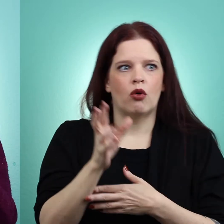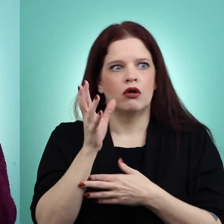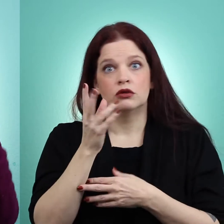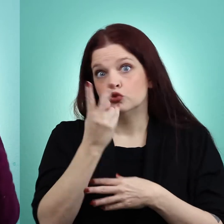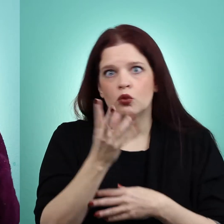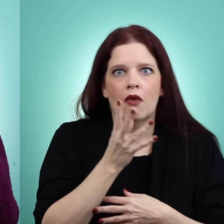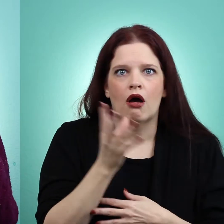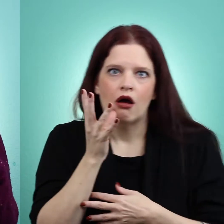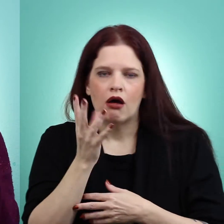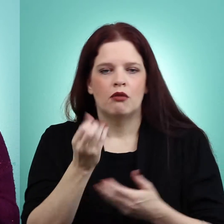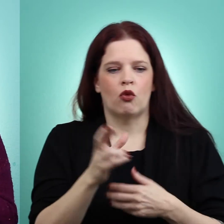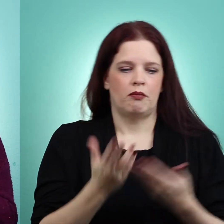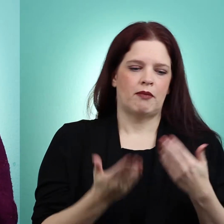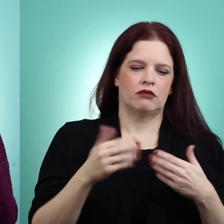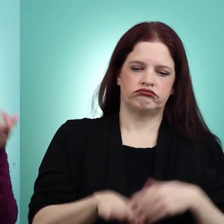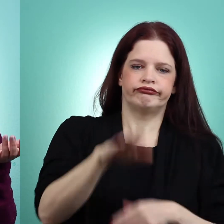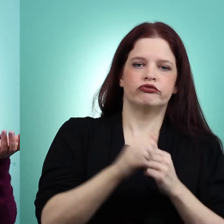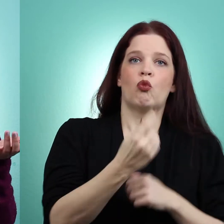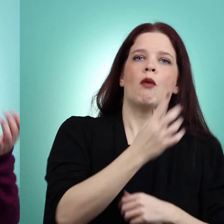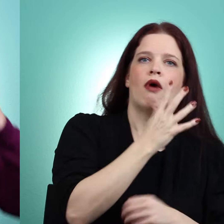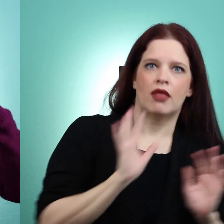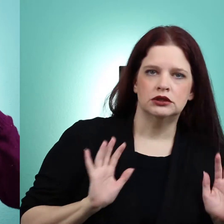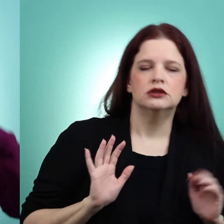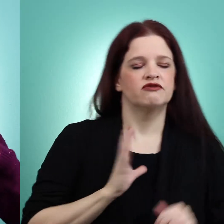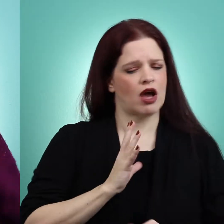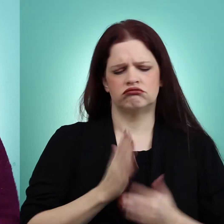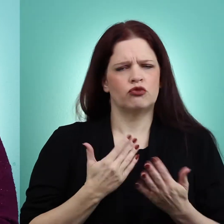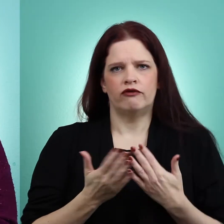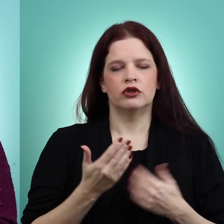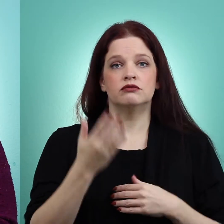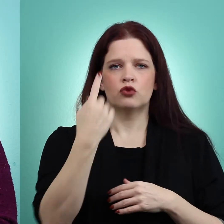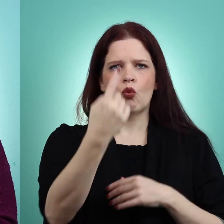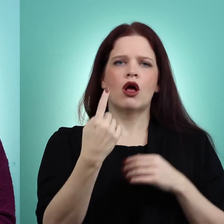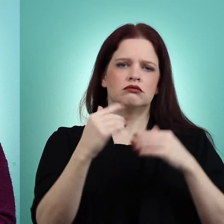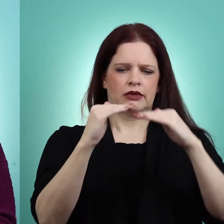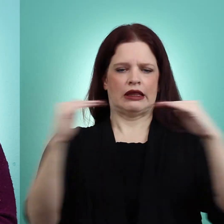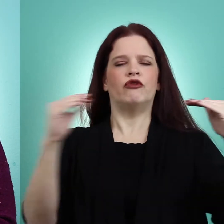or maybe we were raised by one mother. We really just want to start with one level of family members.